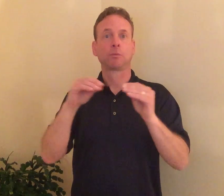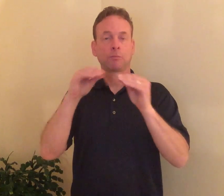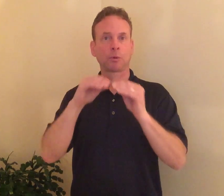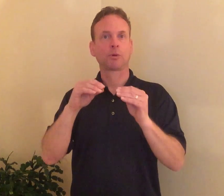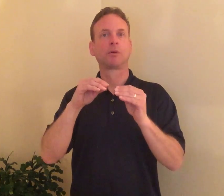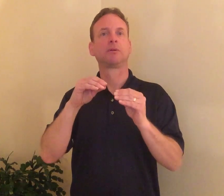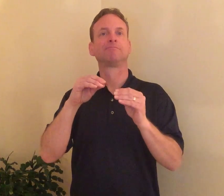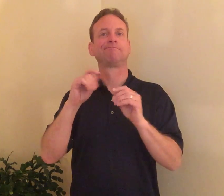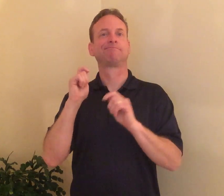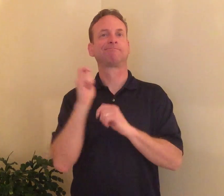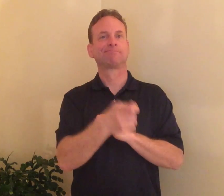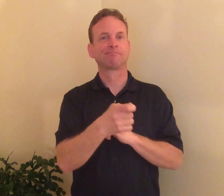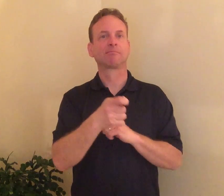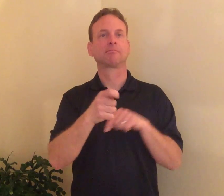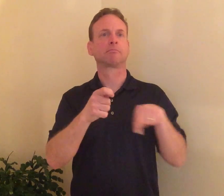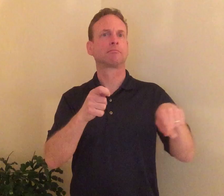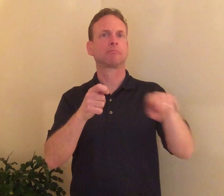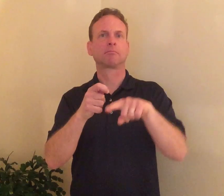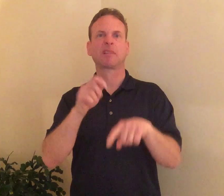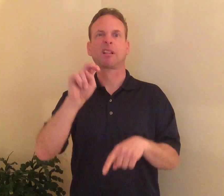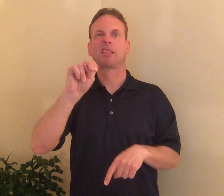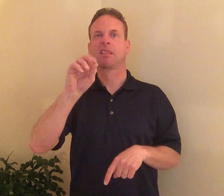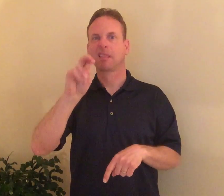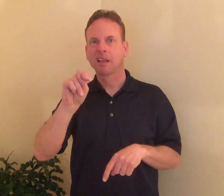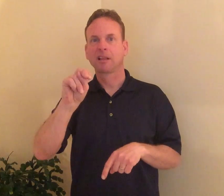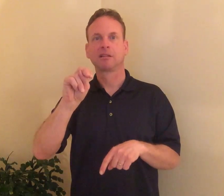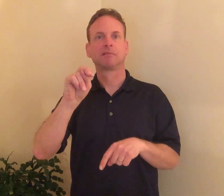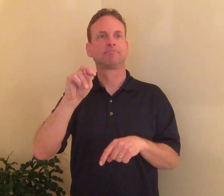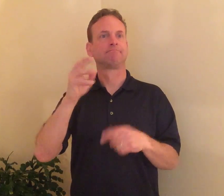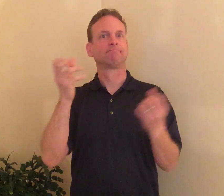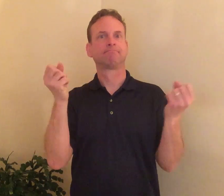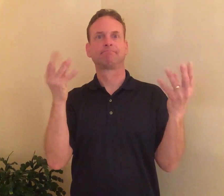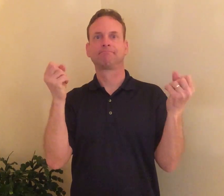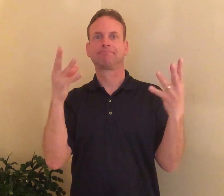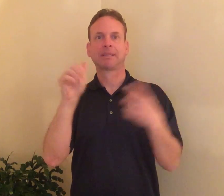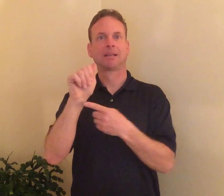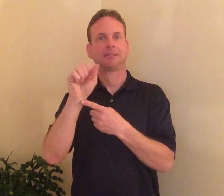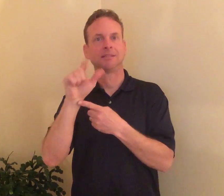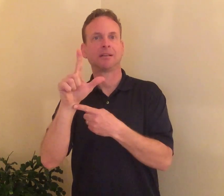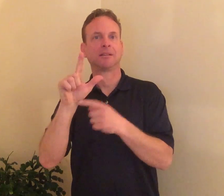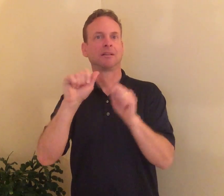more often being awarded to agencies whose specialty is not signed language interpretation